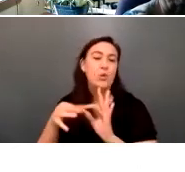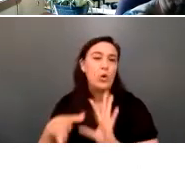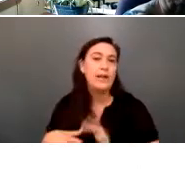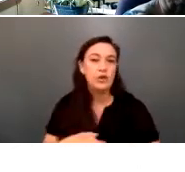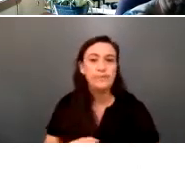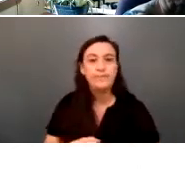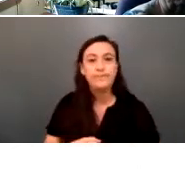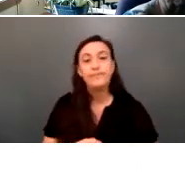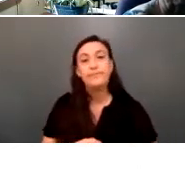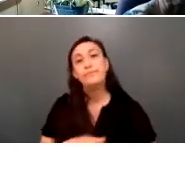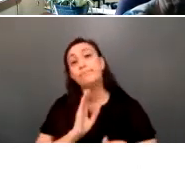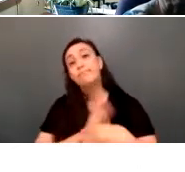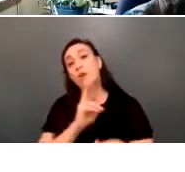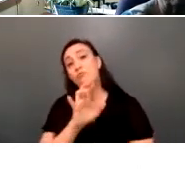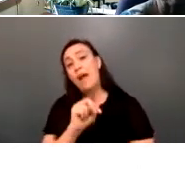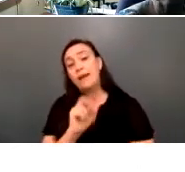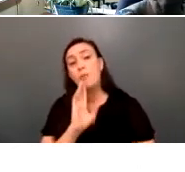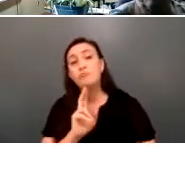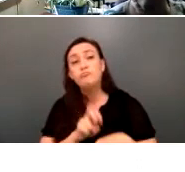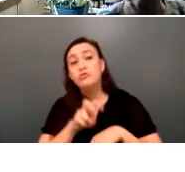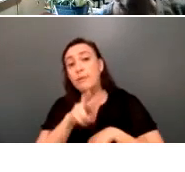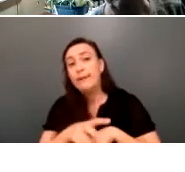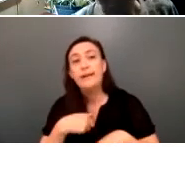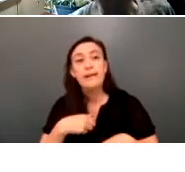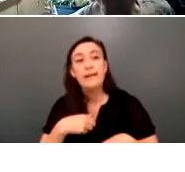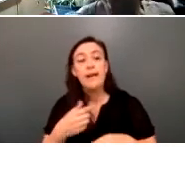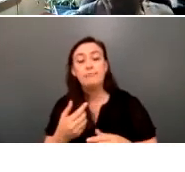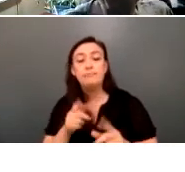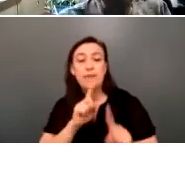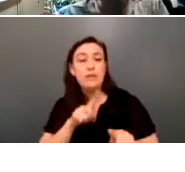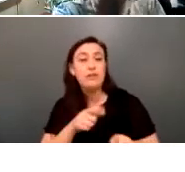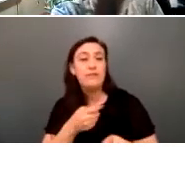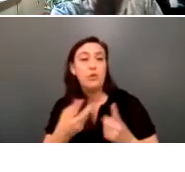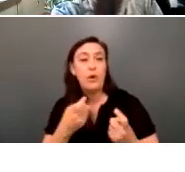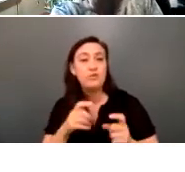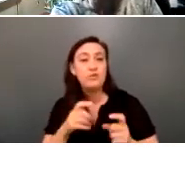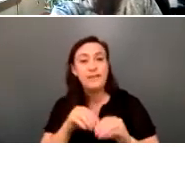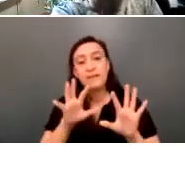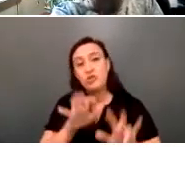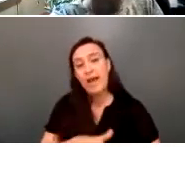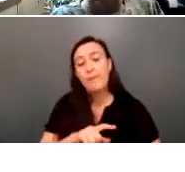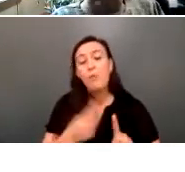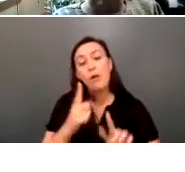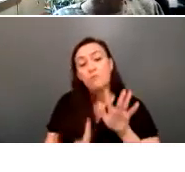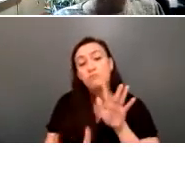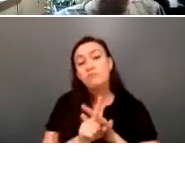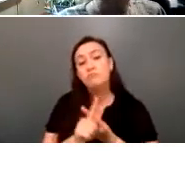this is Ryan. I just wanted to jump in. I've been answering a couple questions that have come up in the chat but